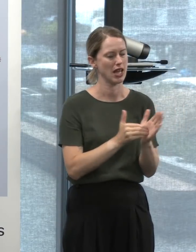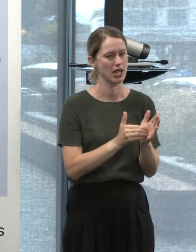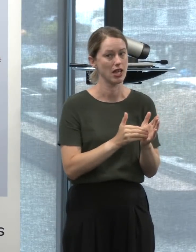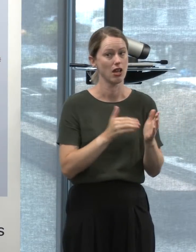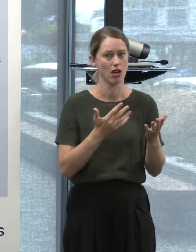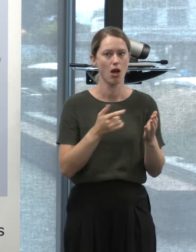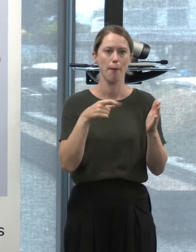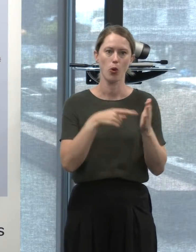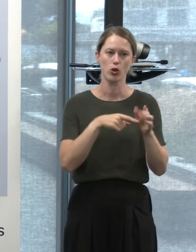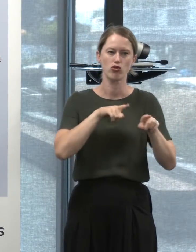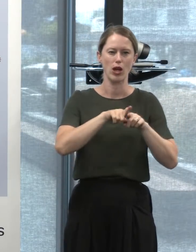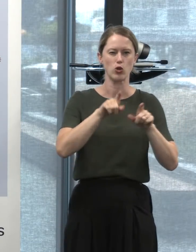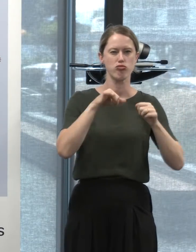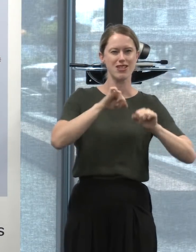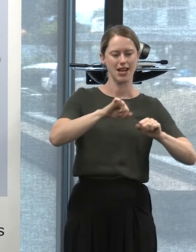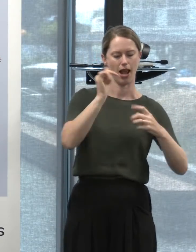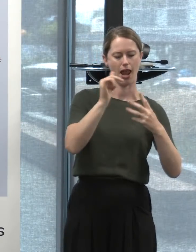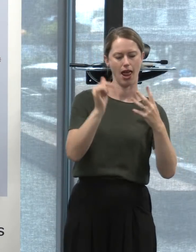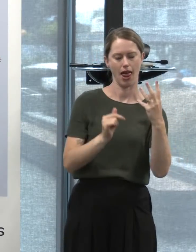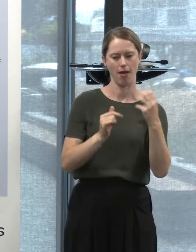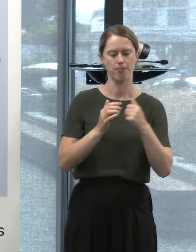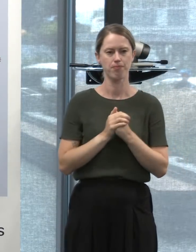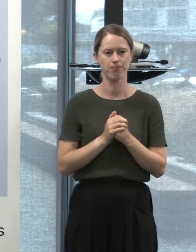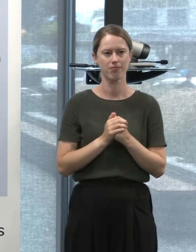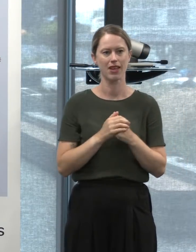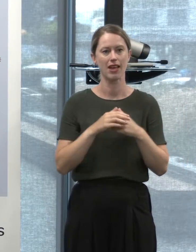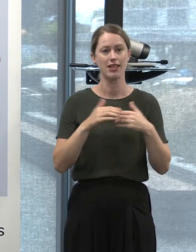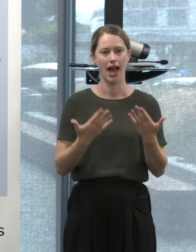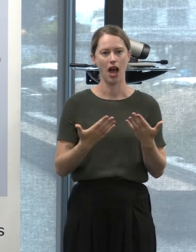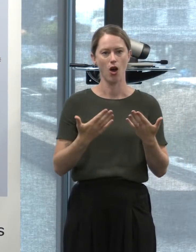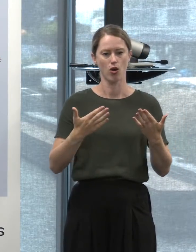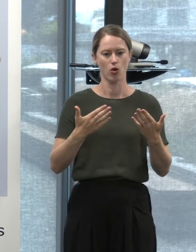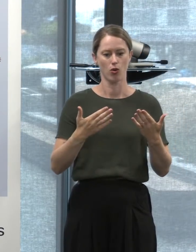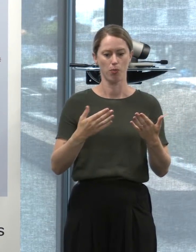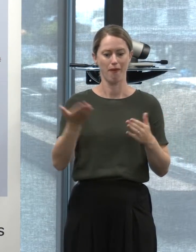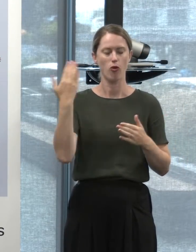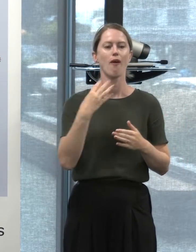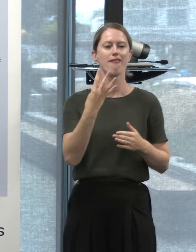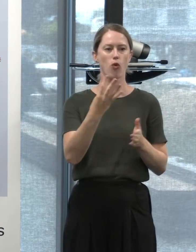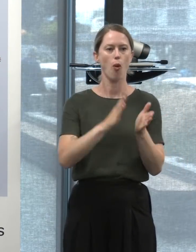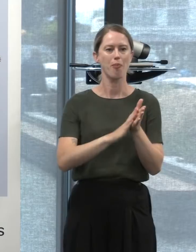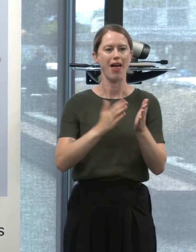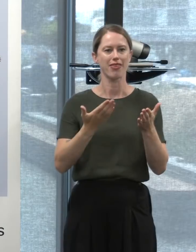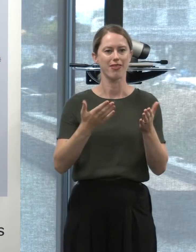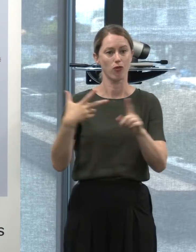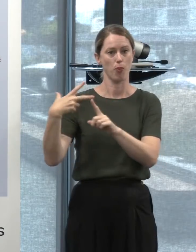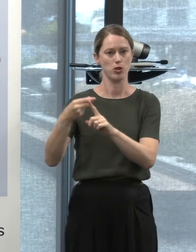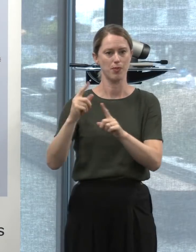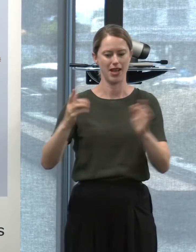the dominant form of the virus